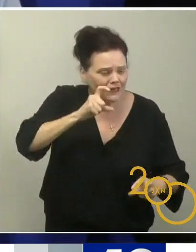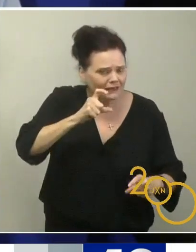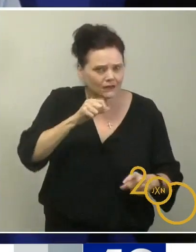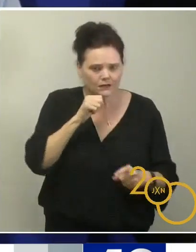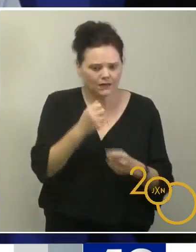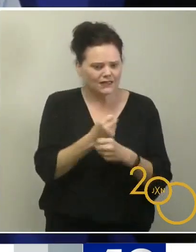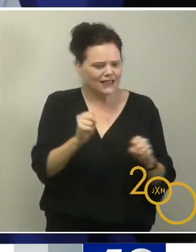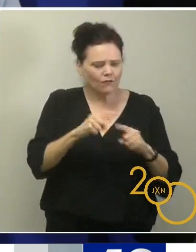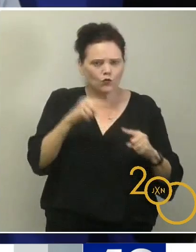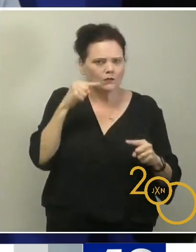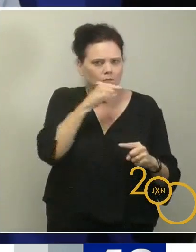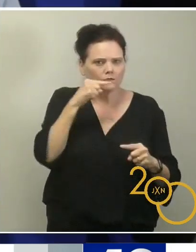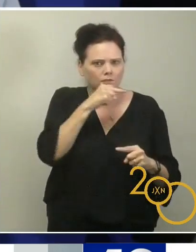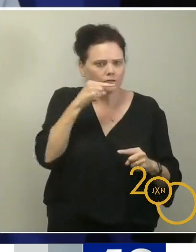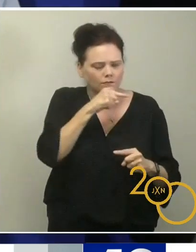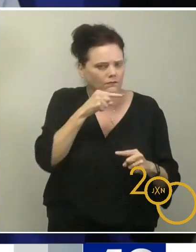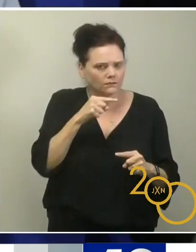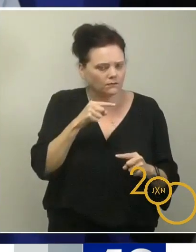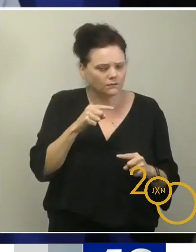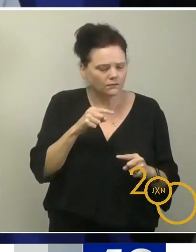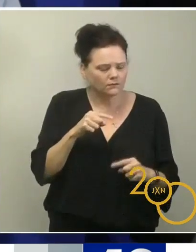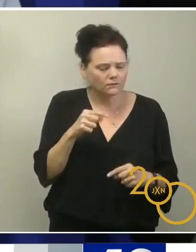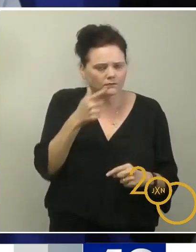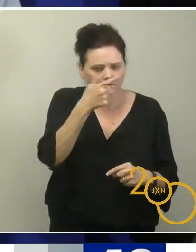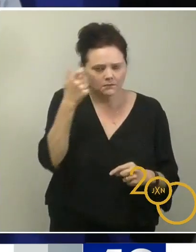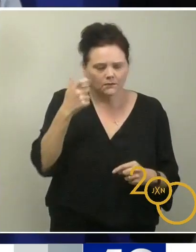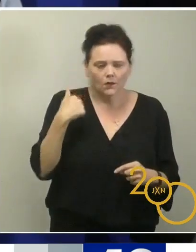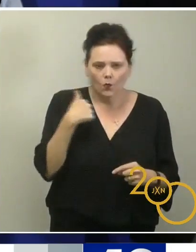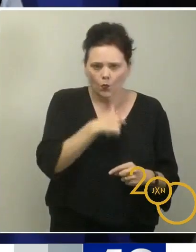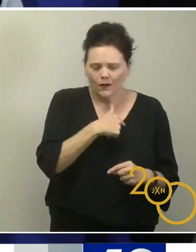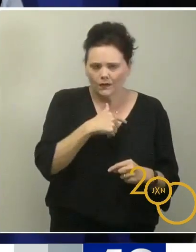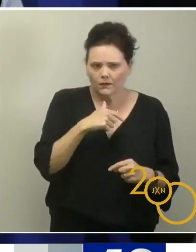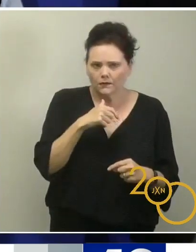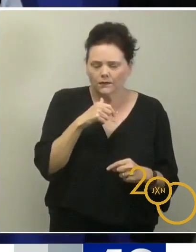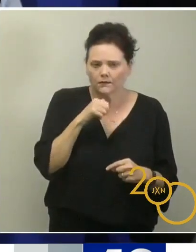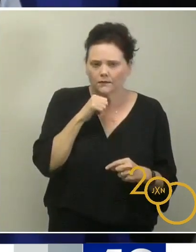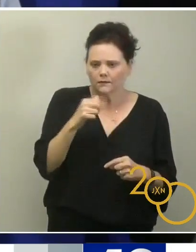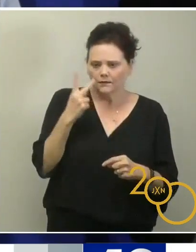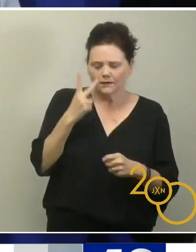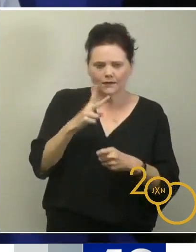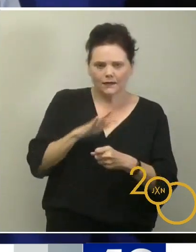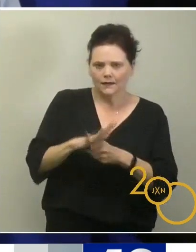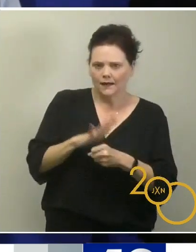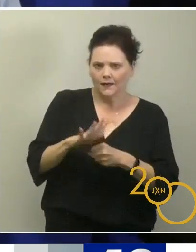VERY IMPORTANT ONLY FROM A PUBLIC HEALTH STANDPOINT, IS THE GOVERNOR'S END, THE WATER IS NOT SAFE TO DRINK.